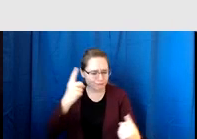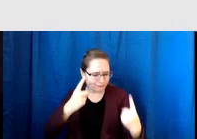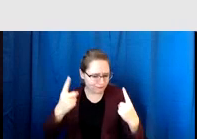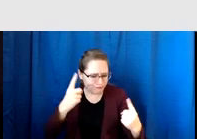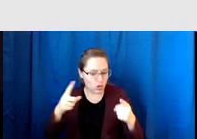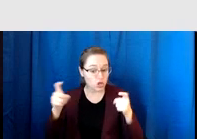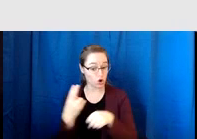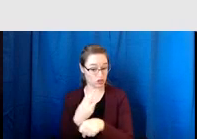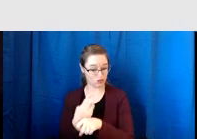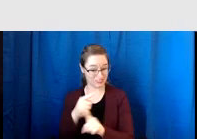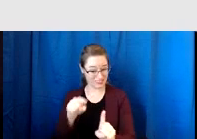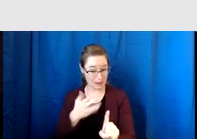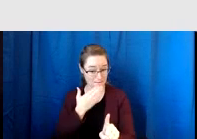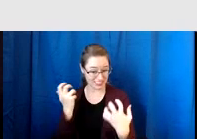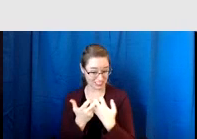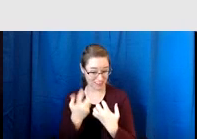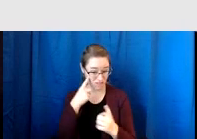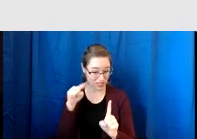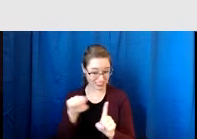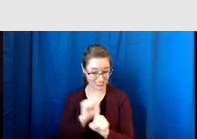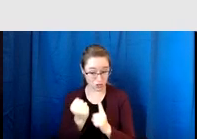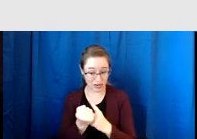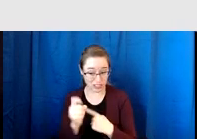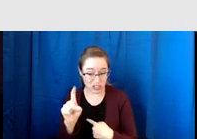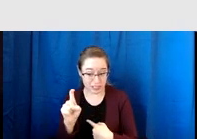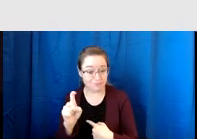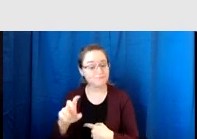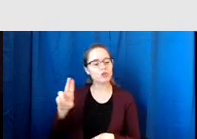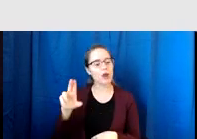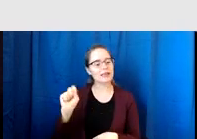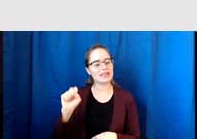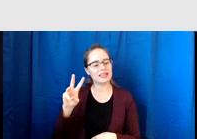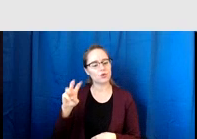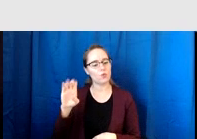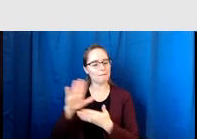is the best one for the situation. The United States Web Design System's documentation